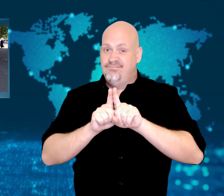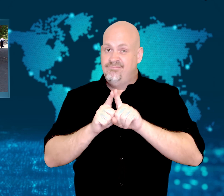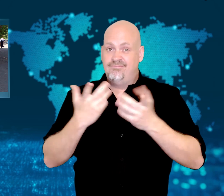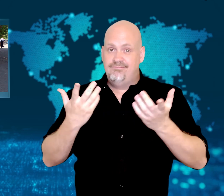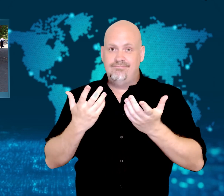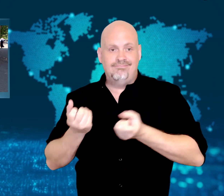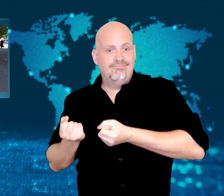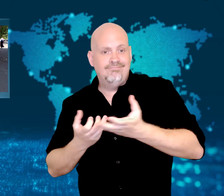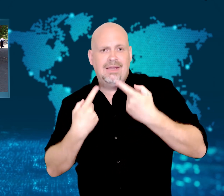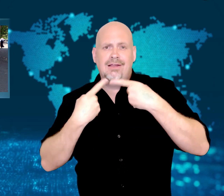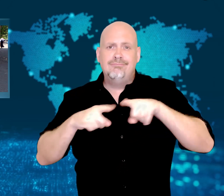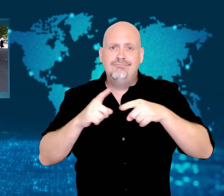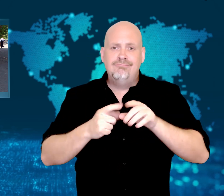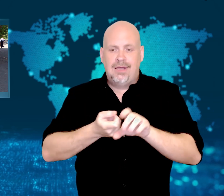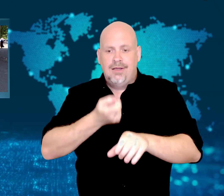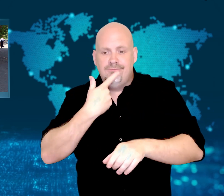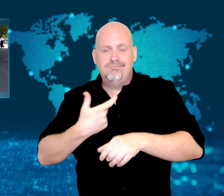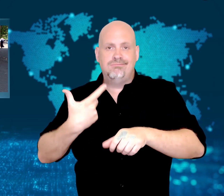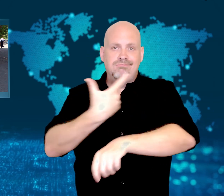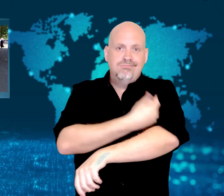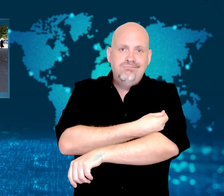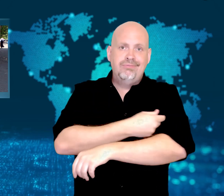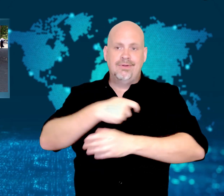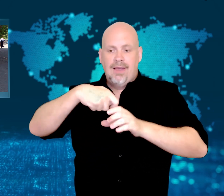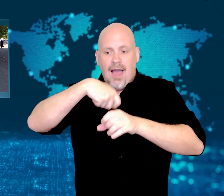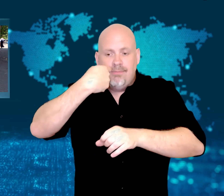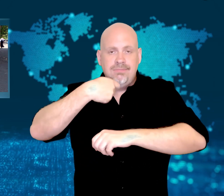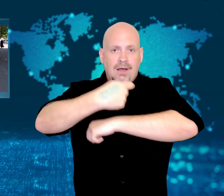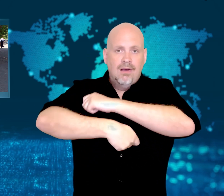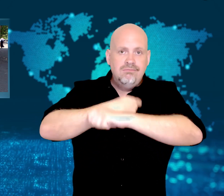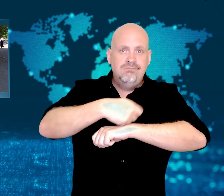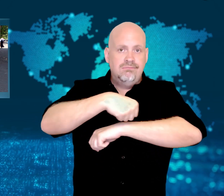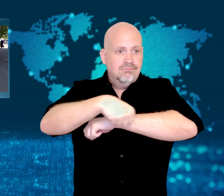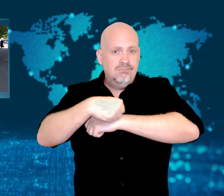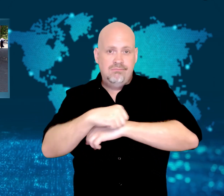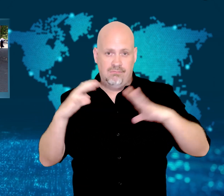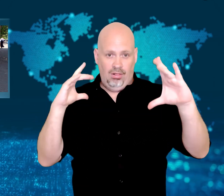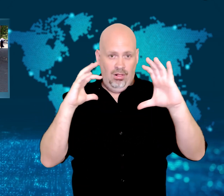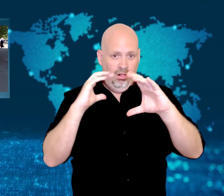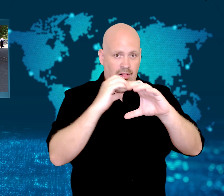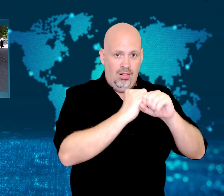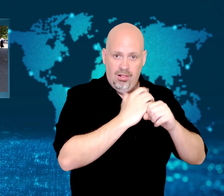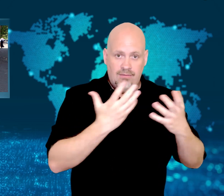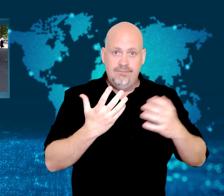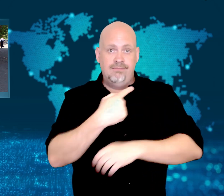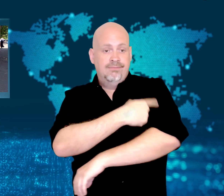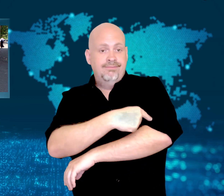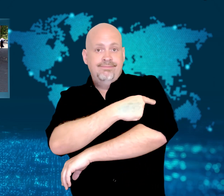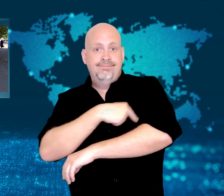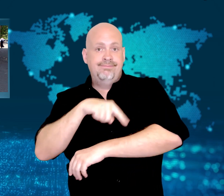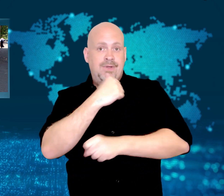Limited medical supplies have also forced doctors to wash out